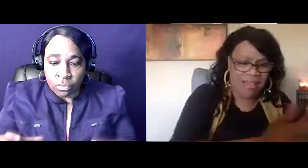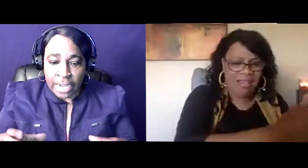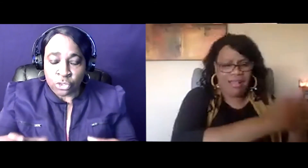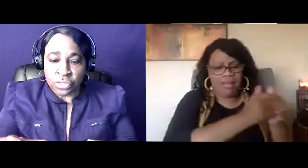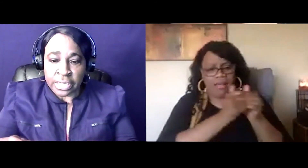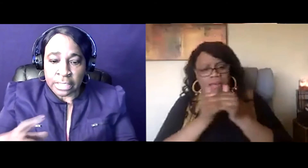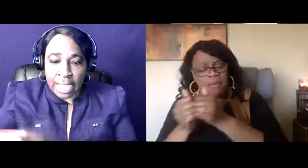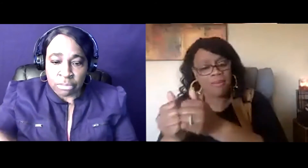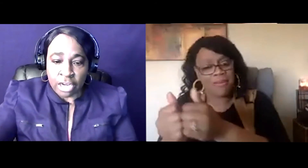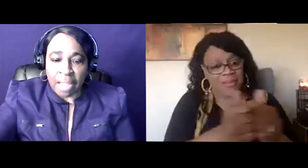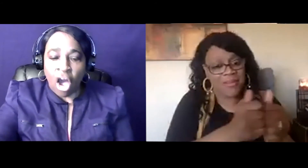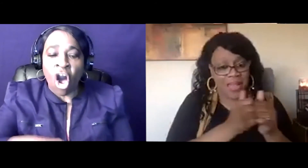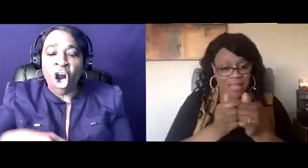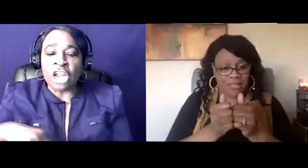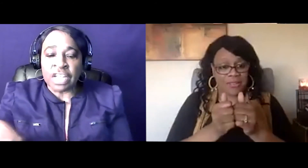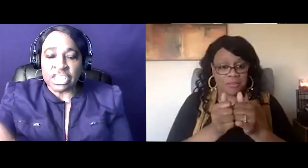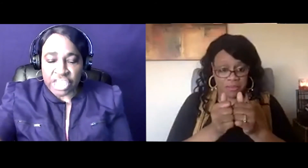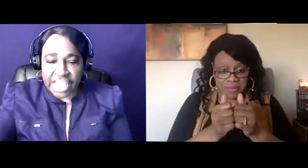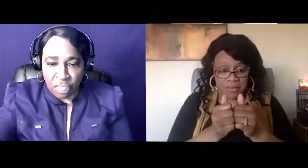When I do this, I'm talking about all of us together.